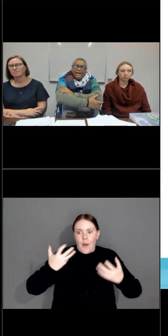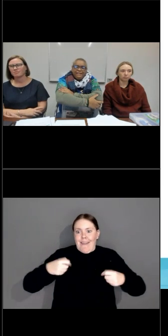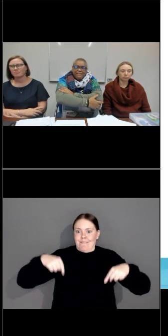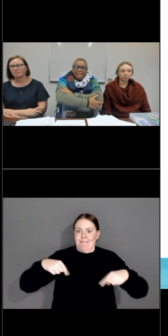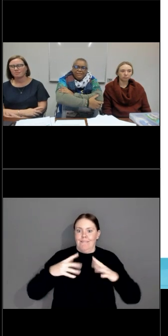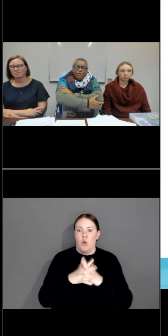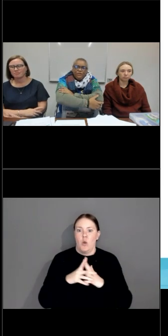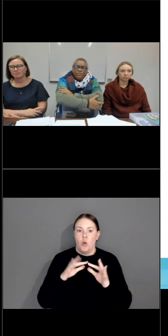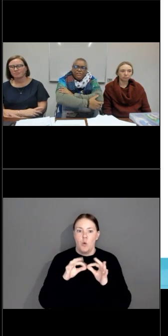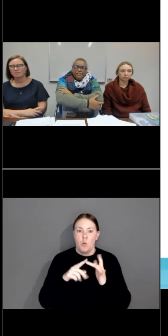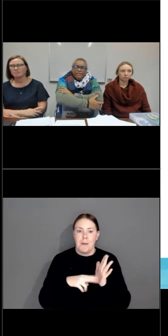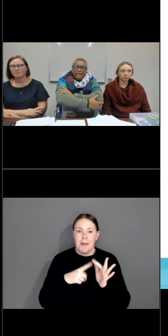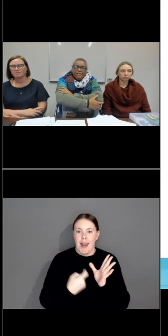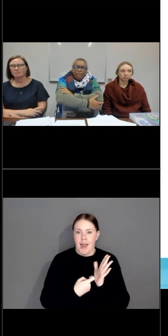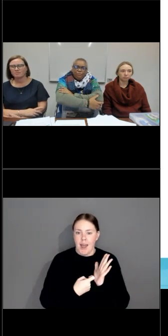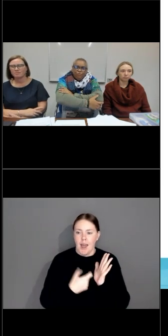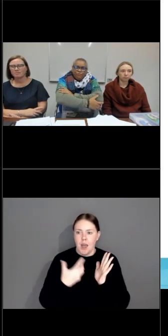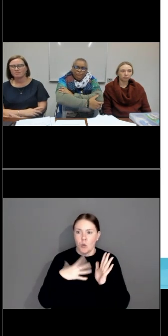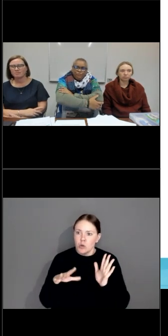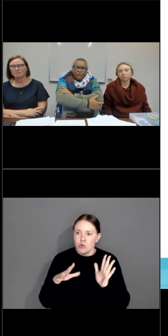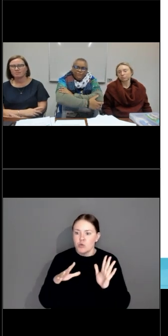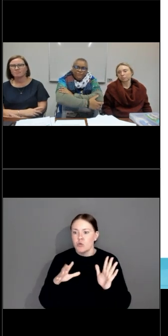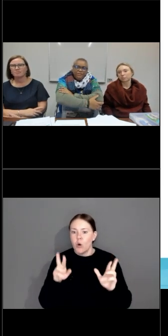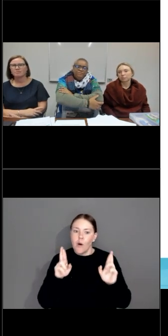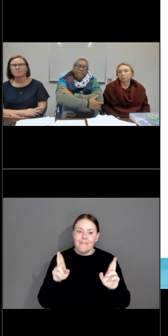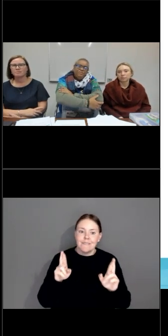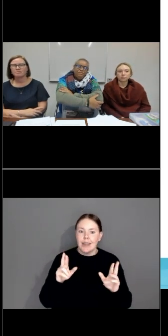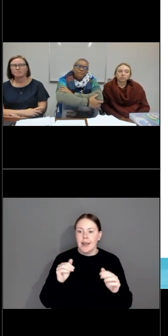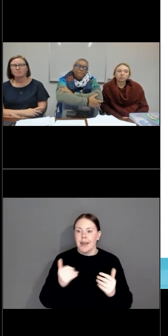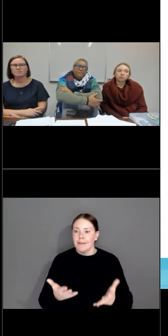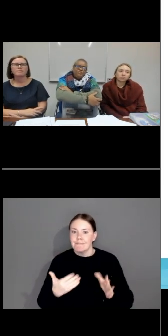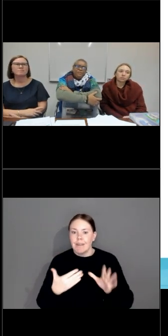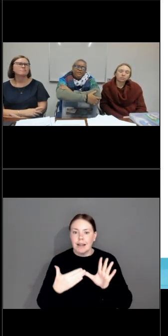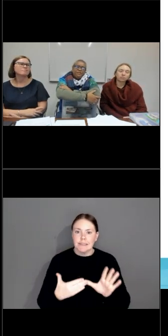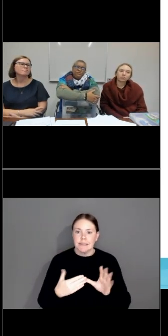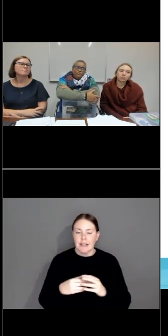answer some questions and give a broad overview the other thing too is the training session is two